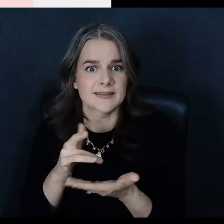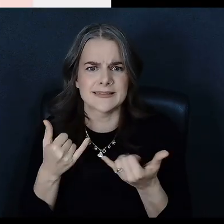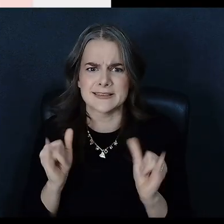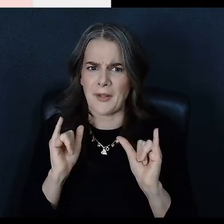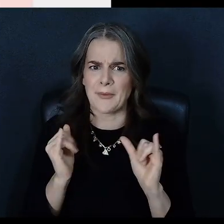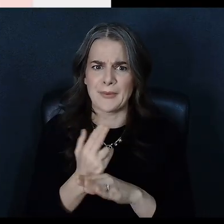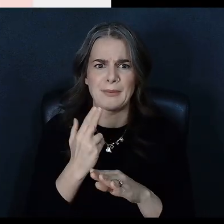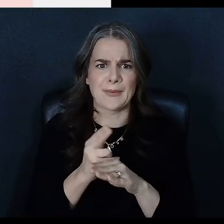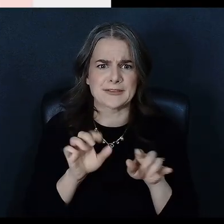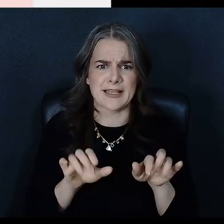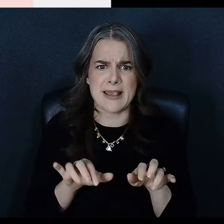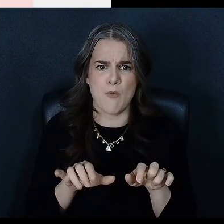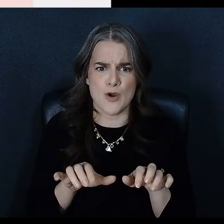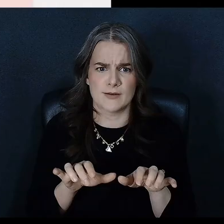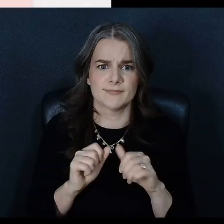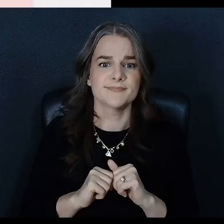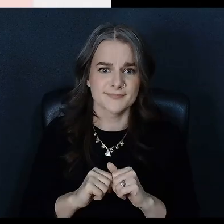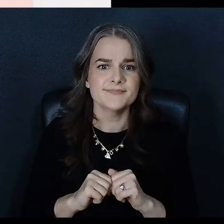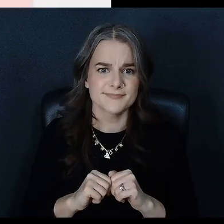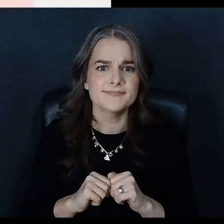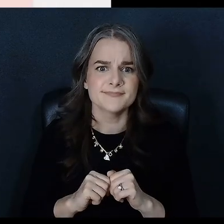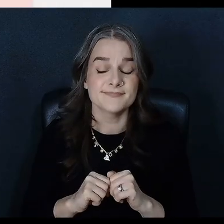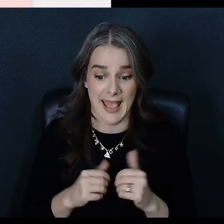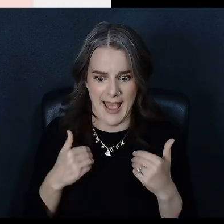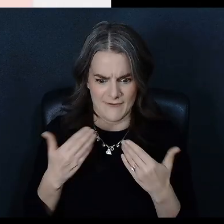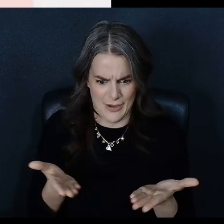There are still people that need those supports as access.